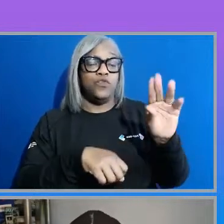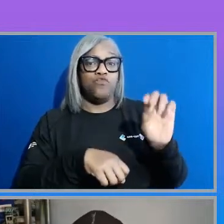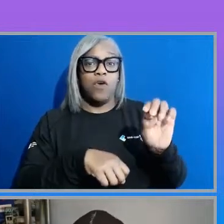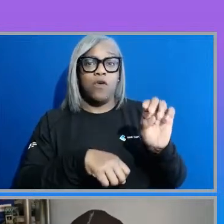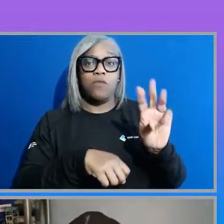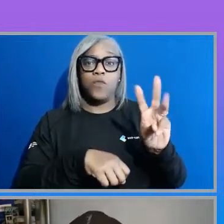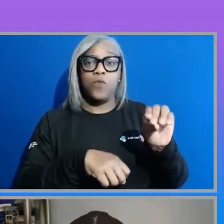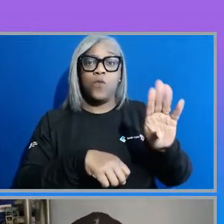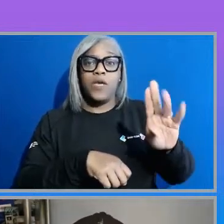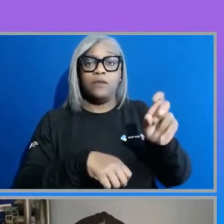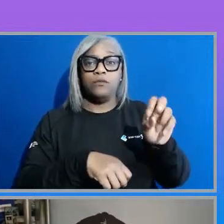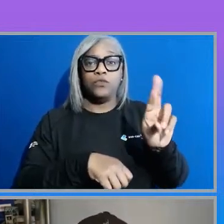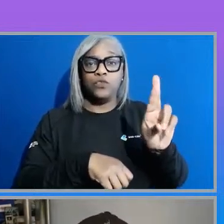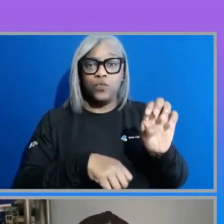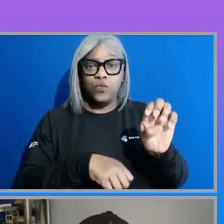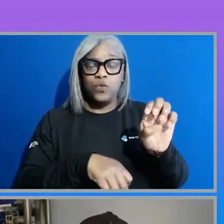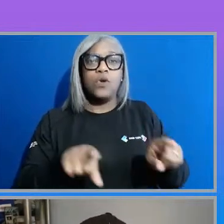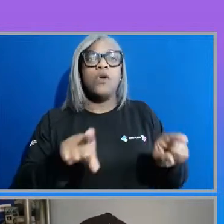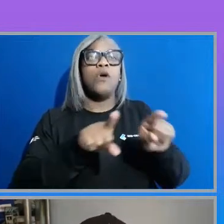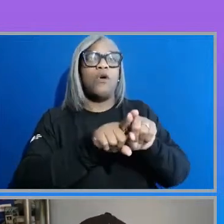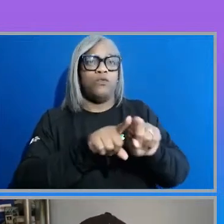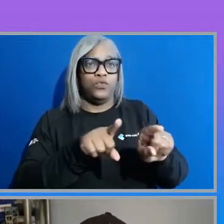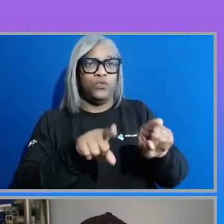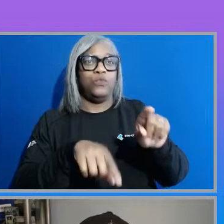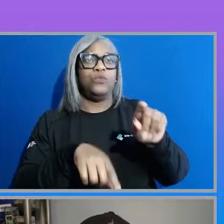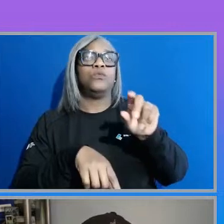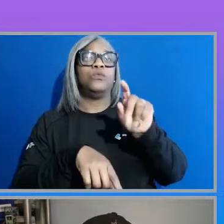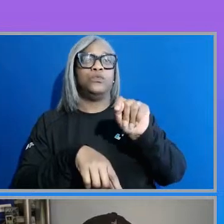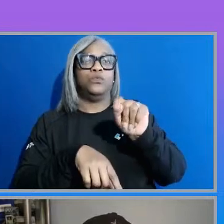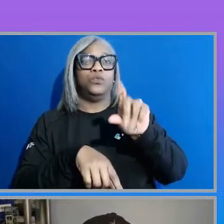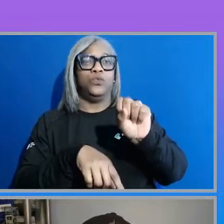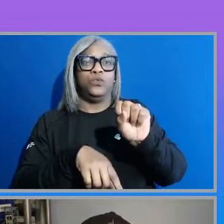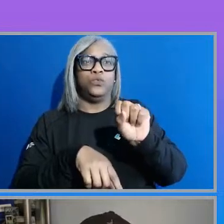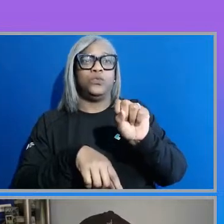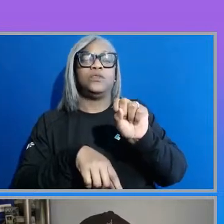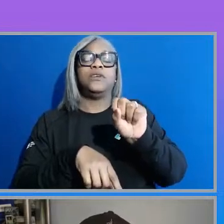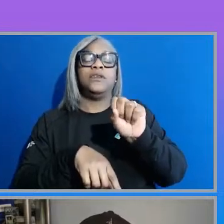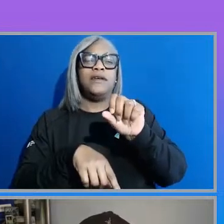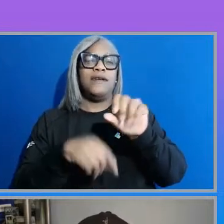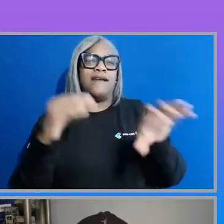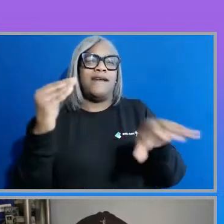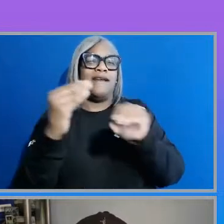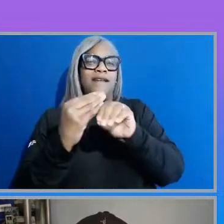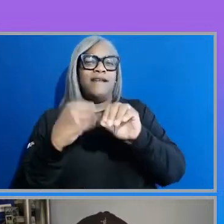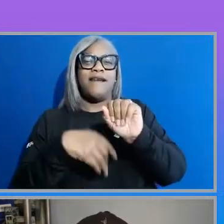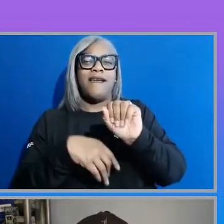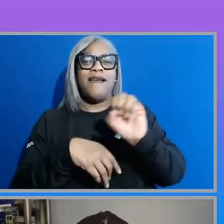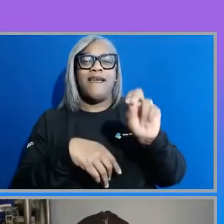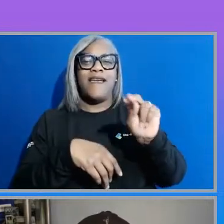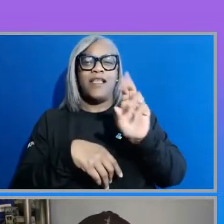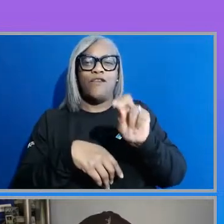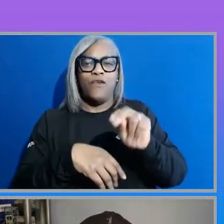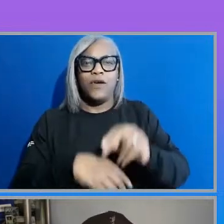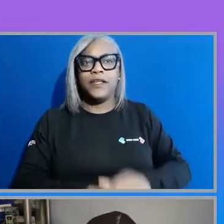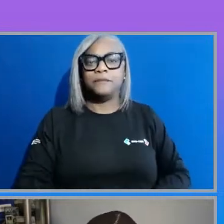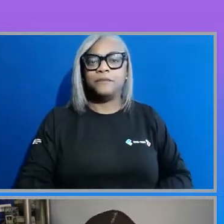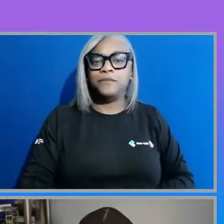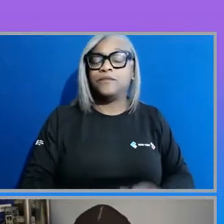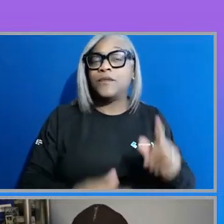just install it from there. All